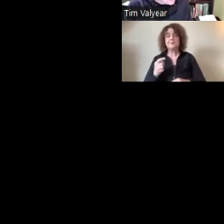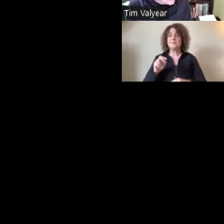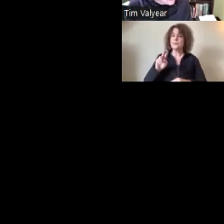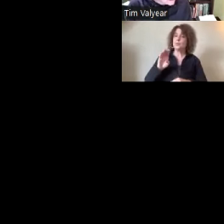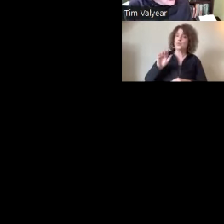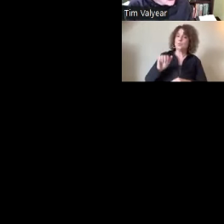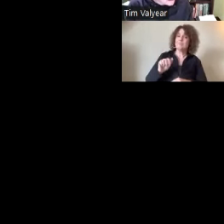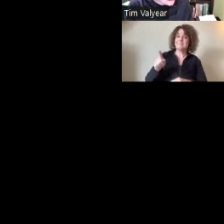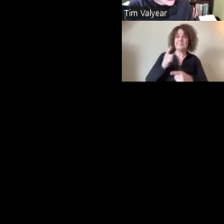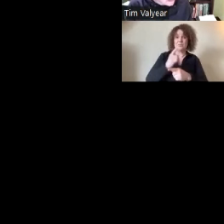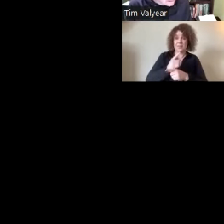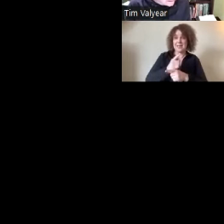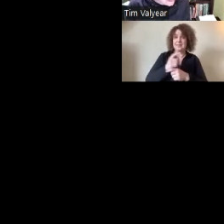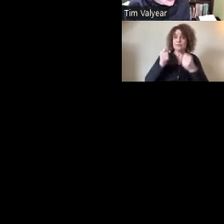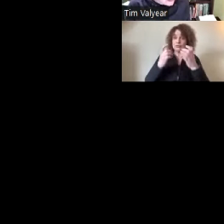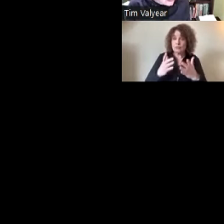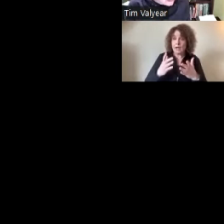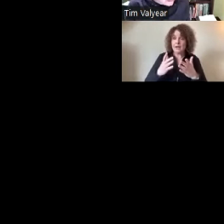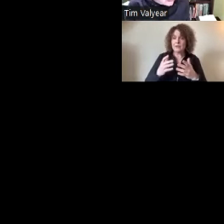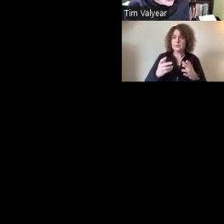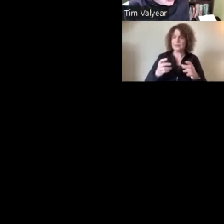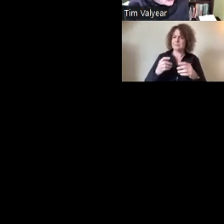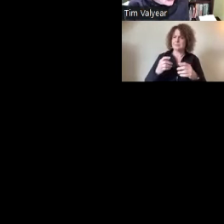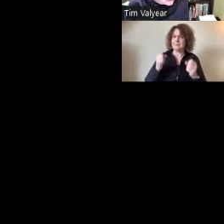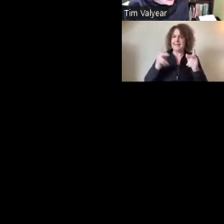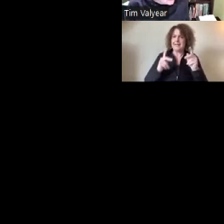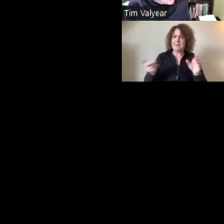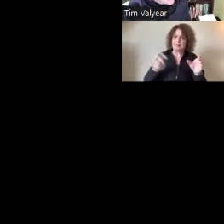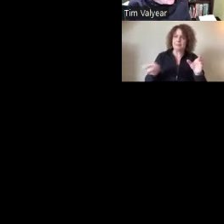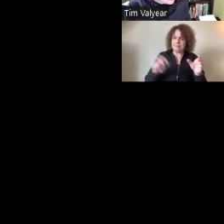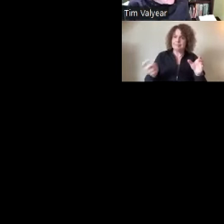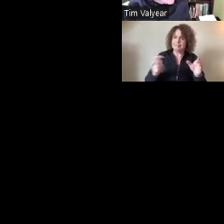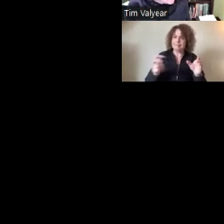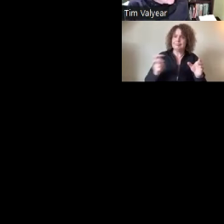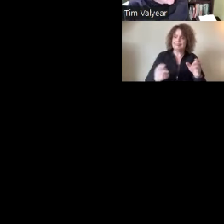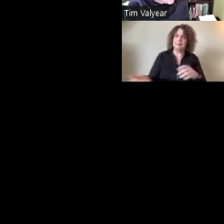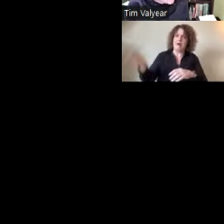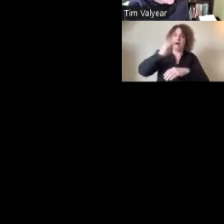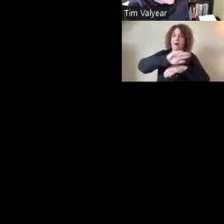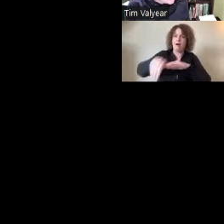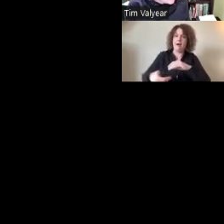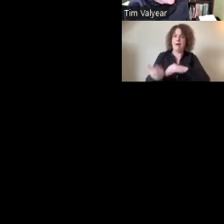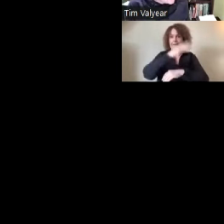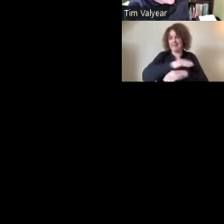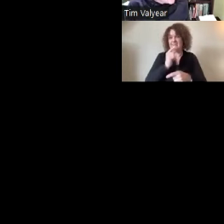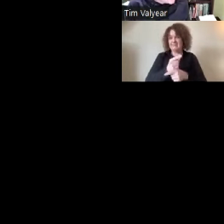» SPEAKER: I wonder. Yeah » SPEAKER: Because you're right, those are people who